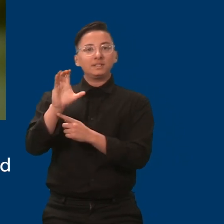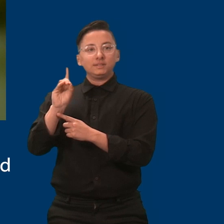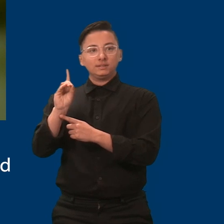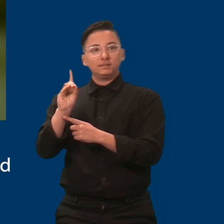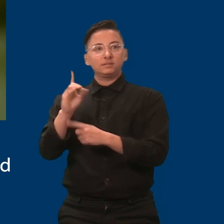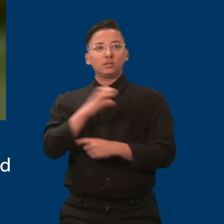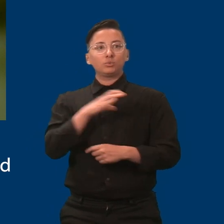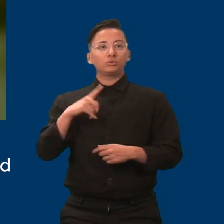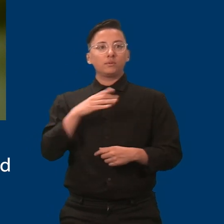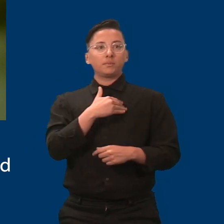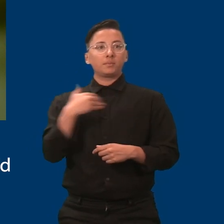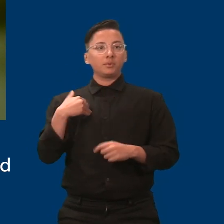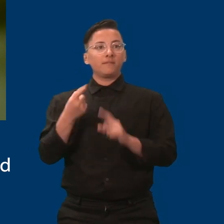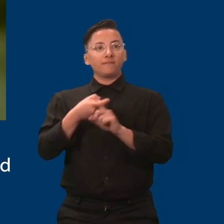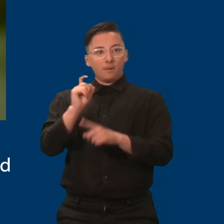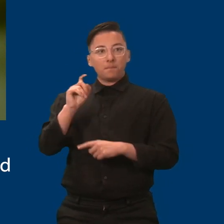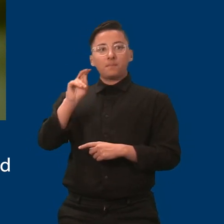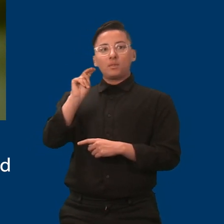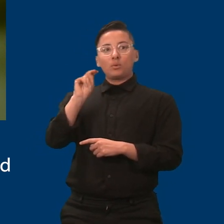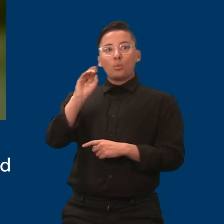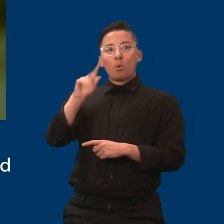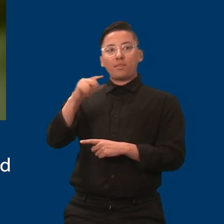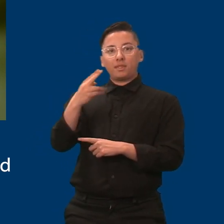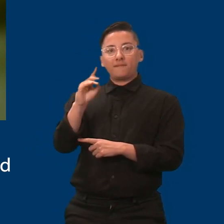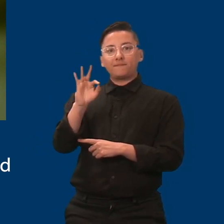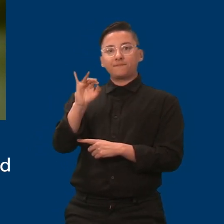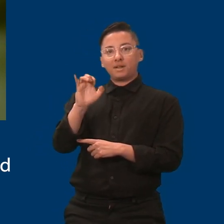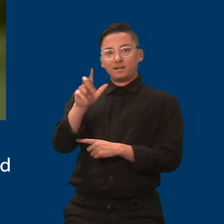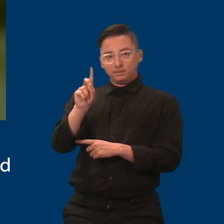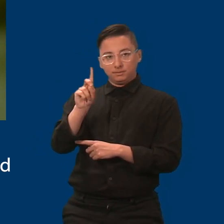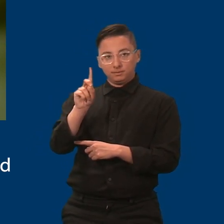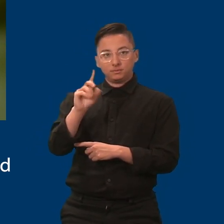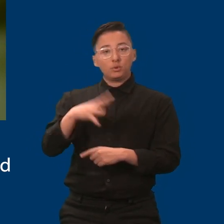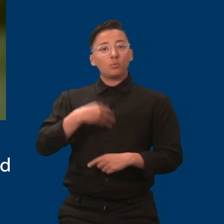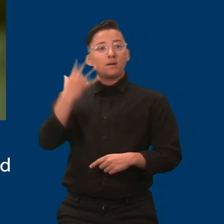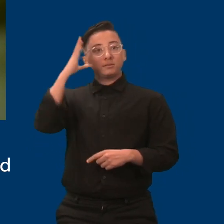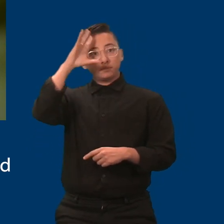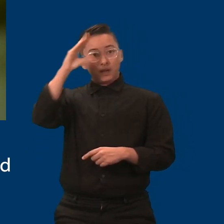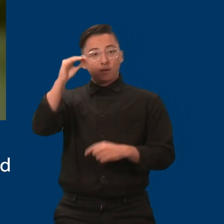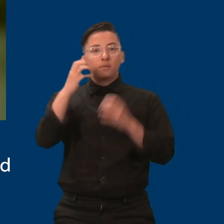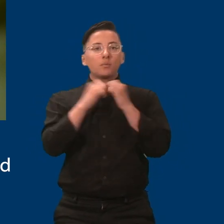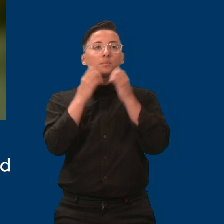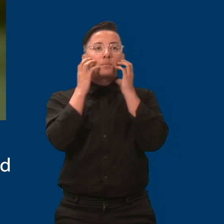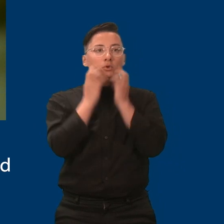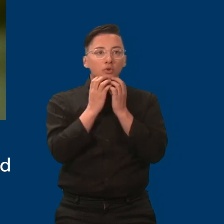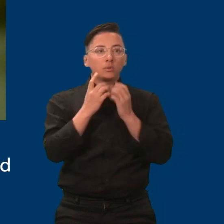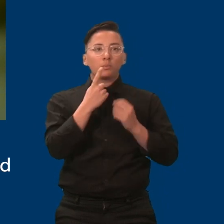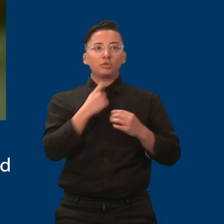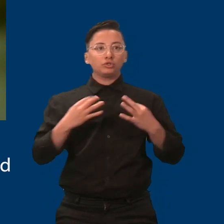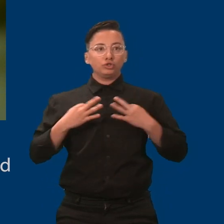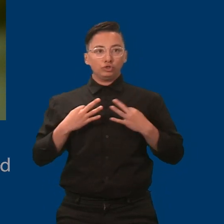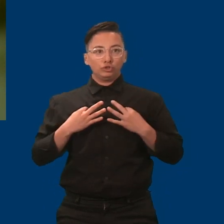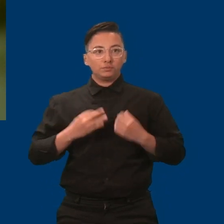I'm a white man with a beard, wearing a red sweatshirt. I'm sitting here in my home office.